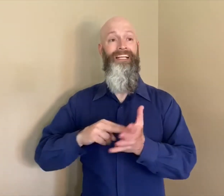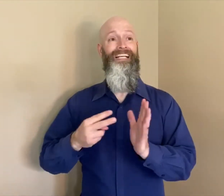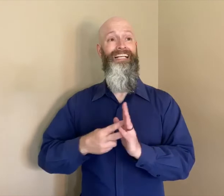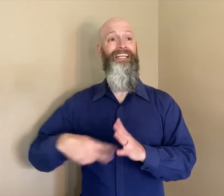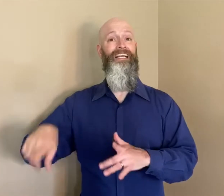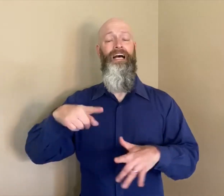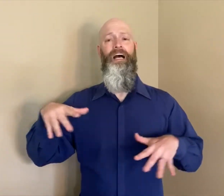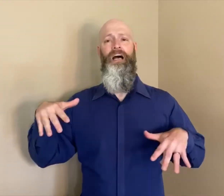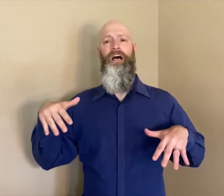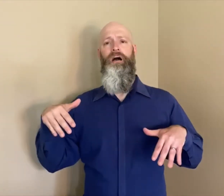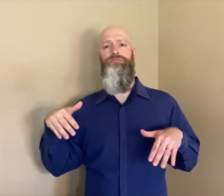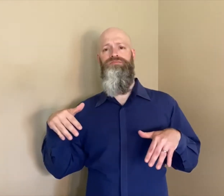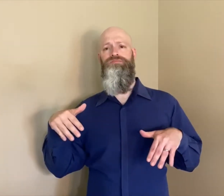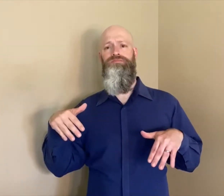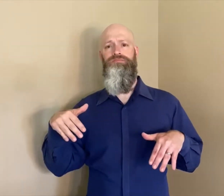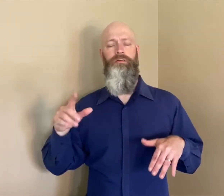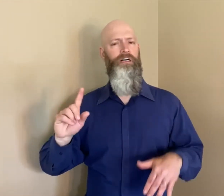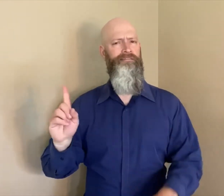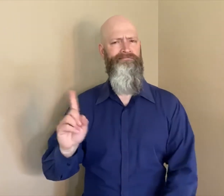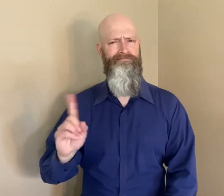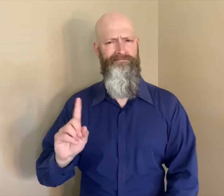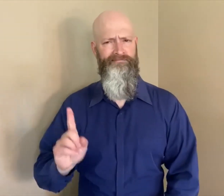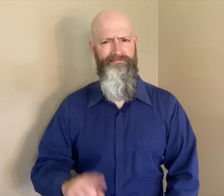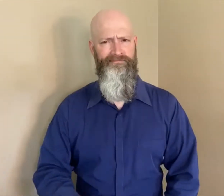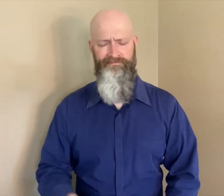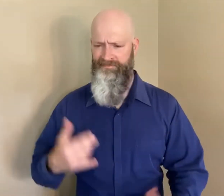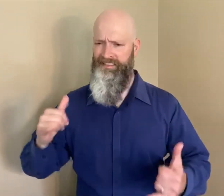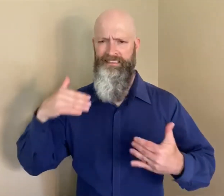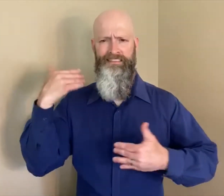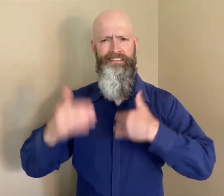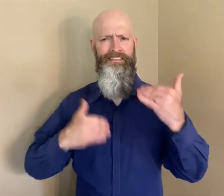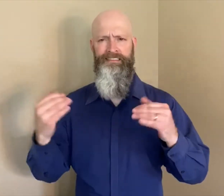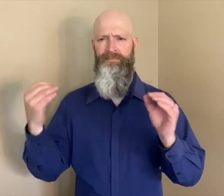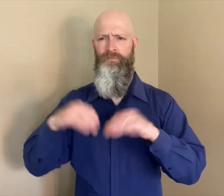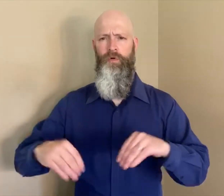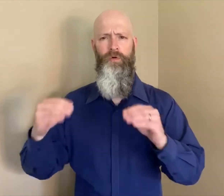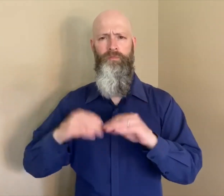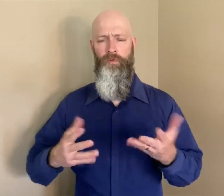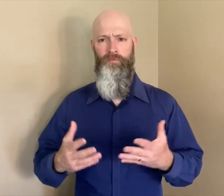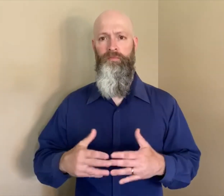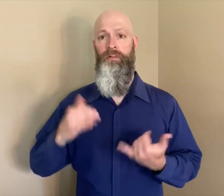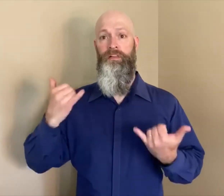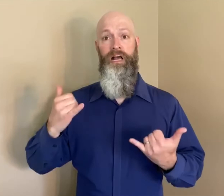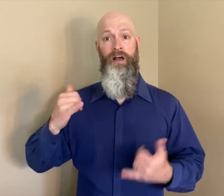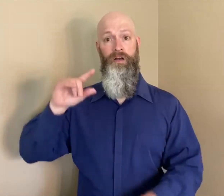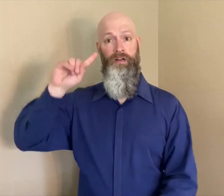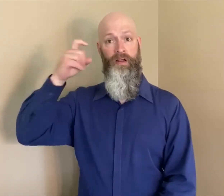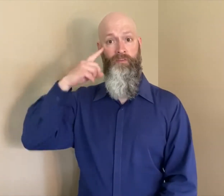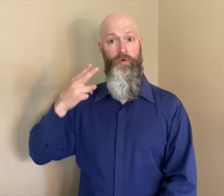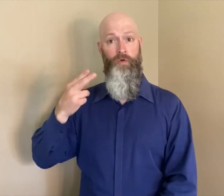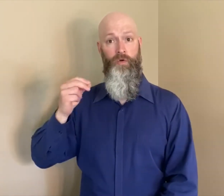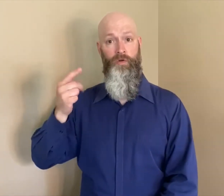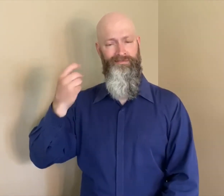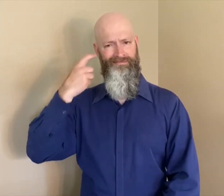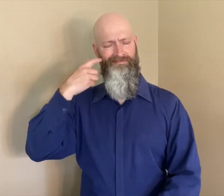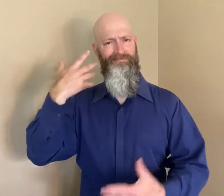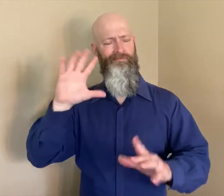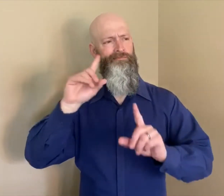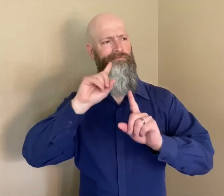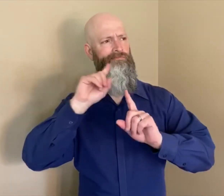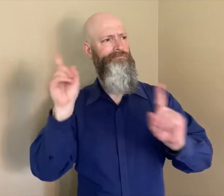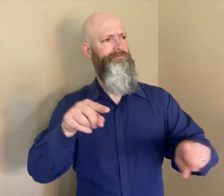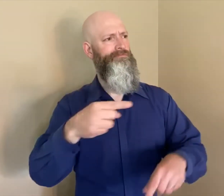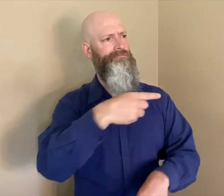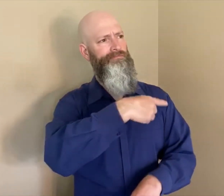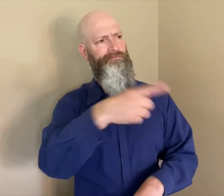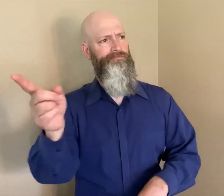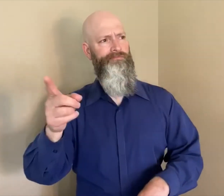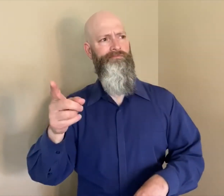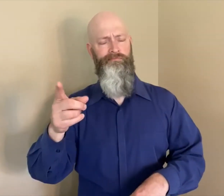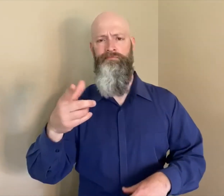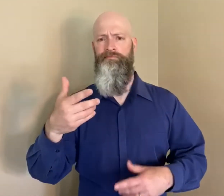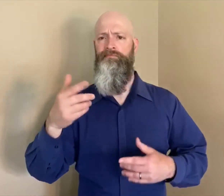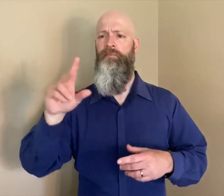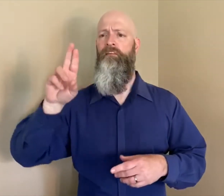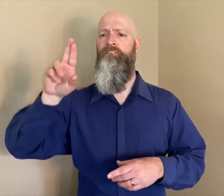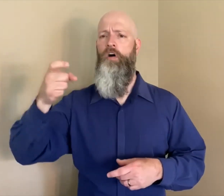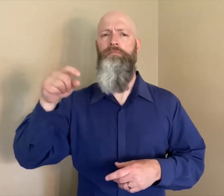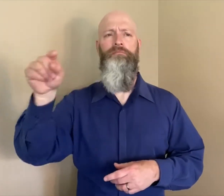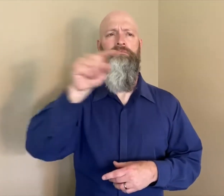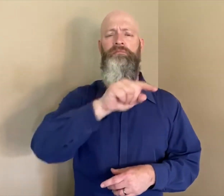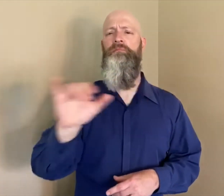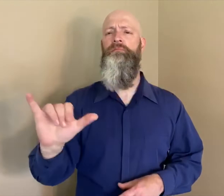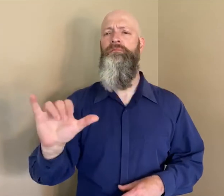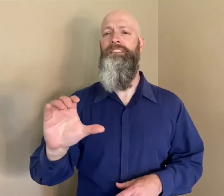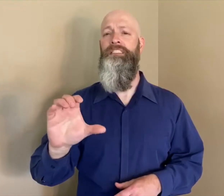Governor Hogan authorized some pharmacies in the state to order and administer COVID-19 tests,